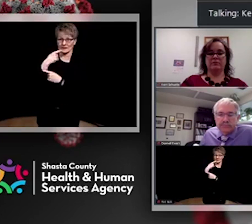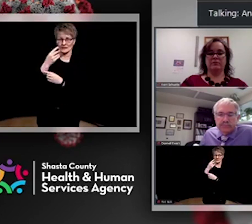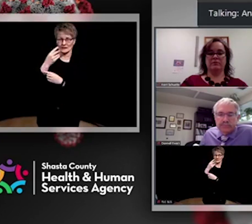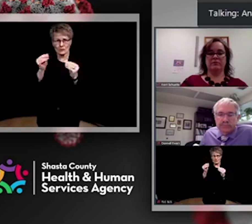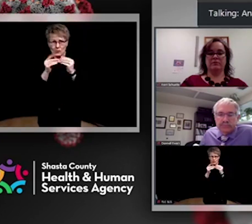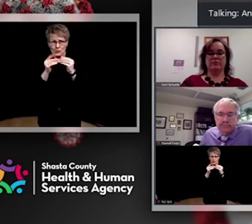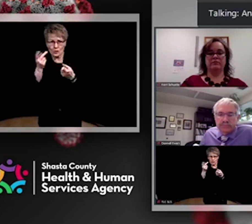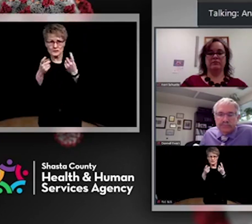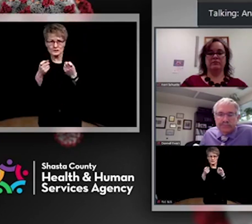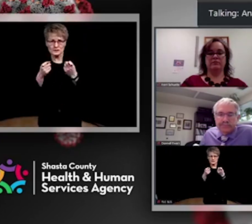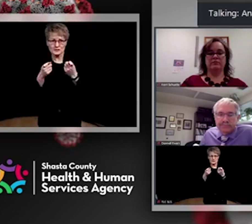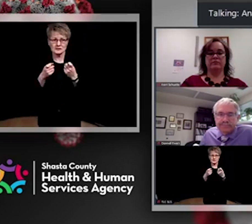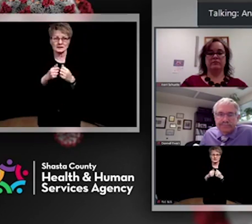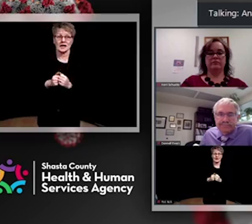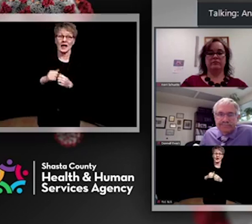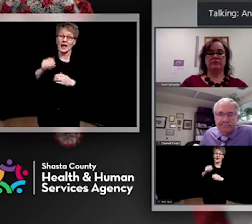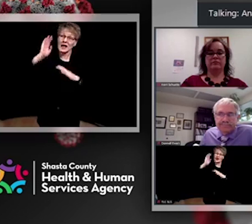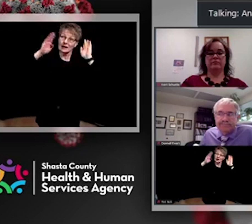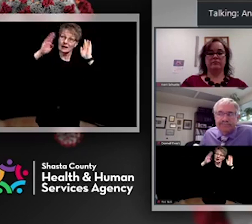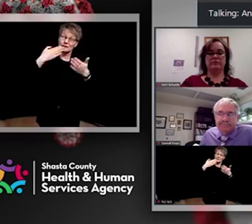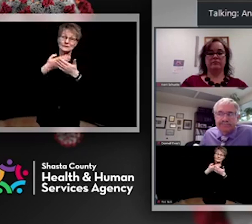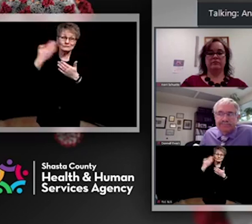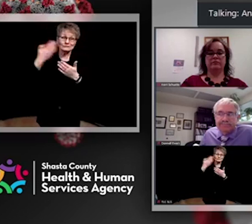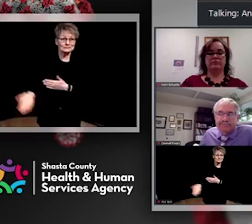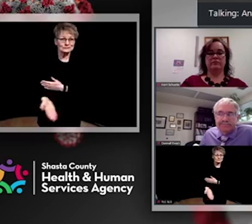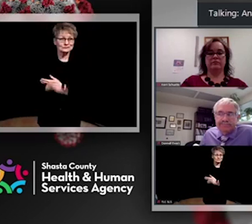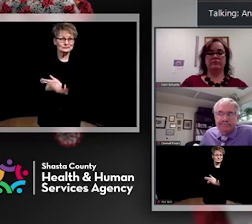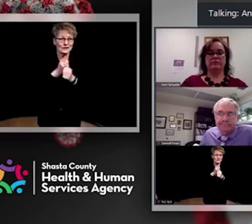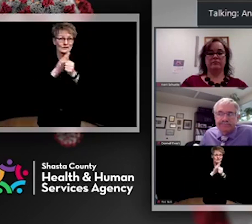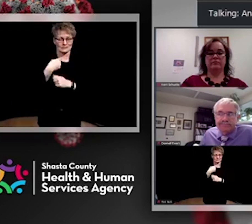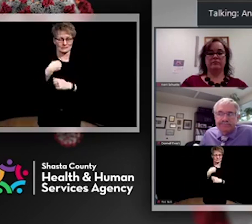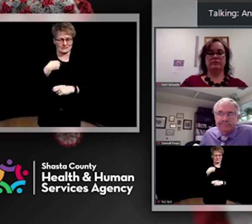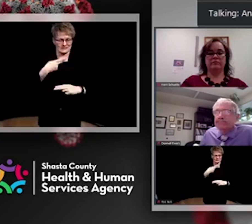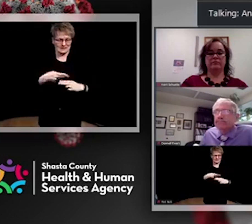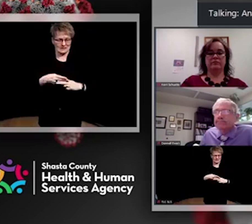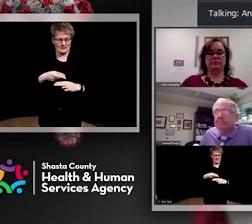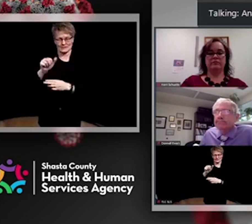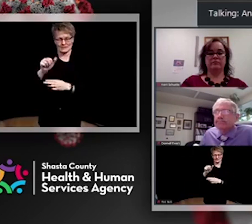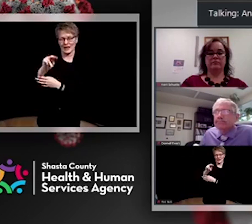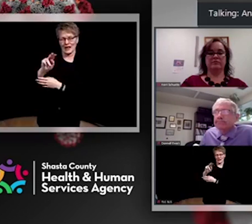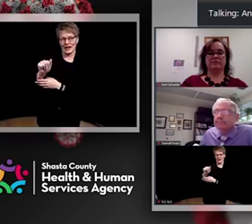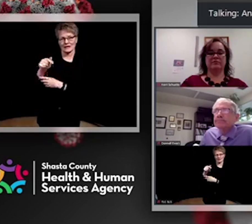It's Ana from Channel 12 Action News Now. I just wanted to follow up on something, Dr. Ramstrom,